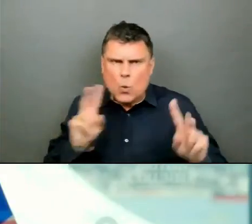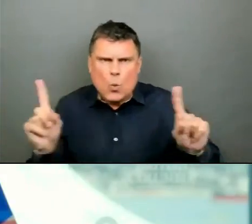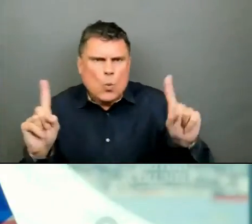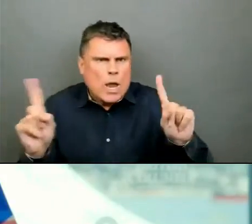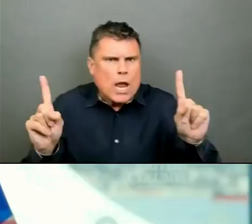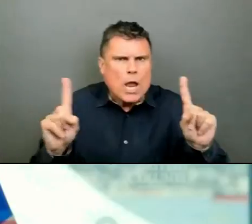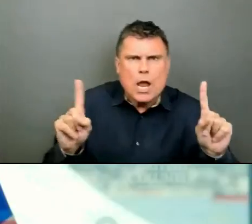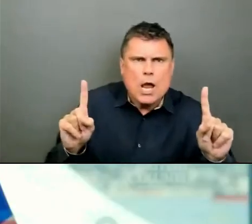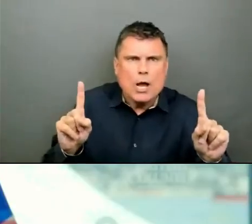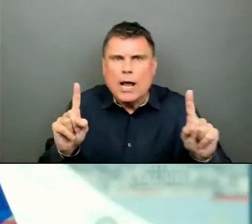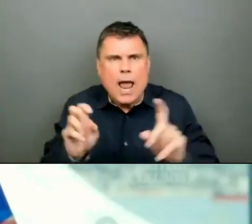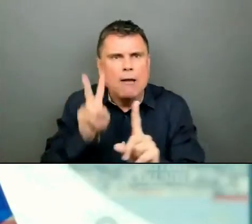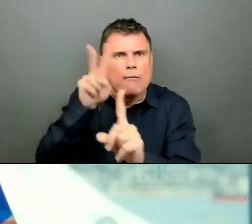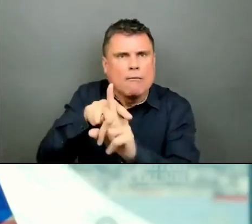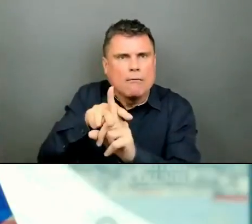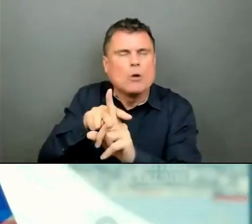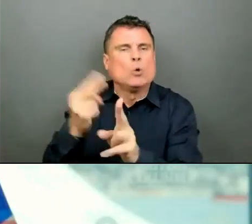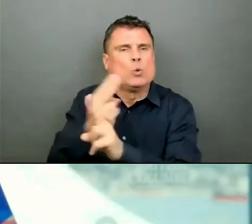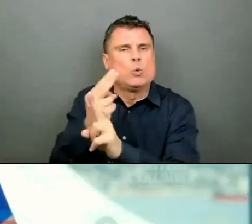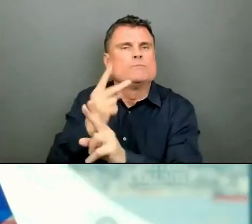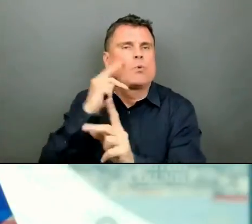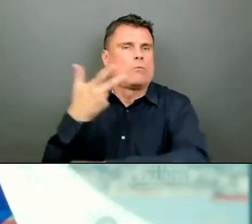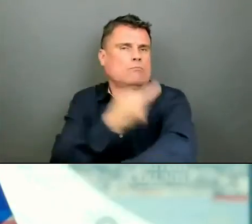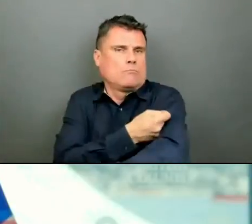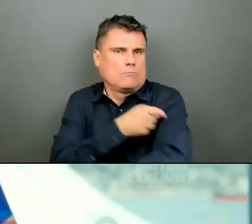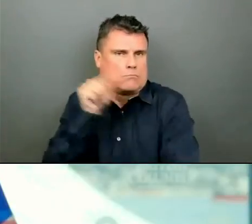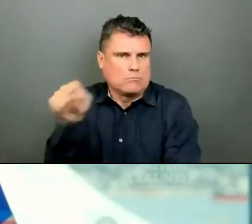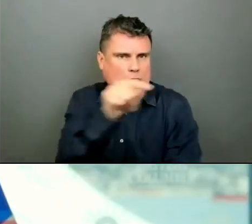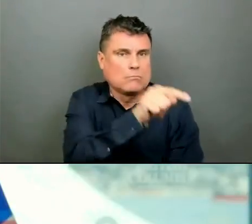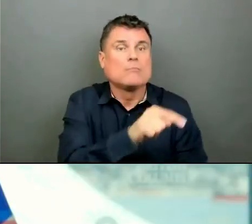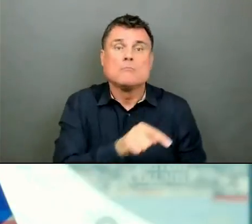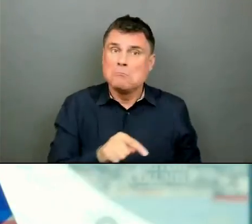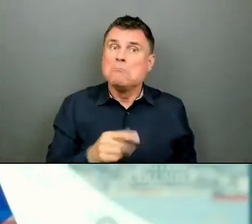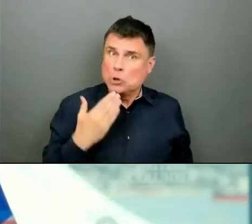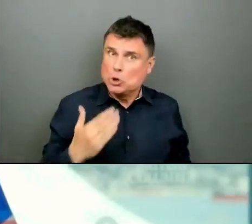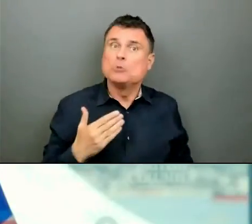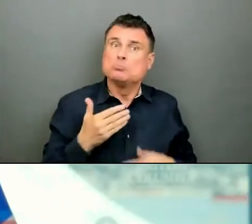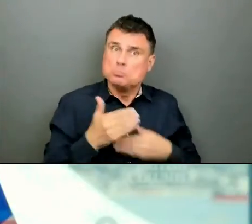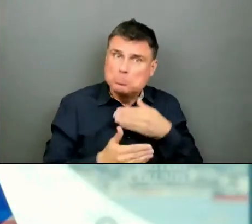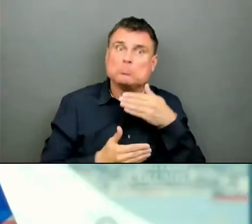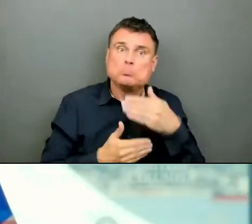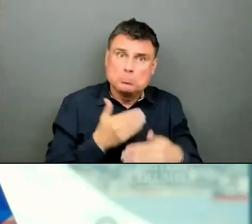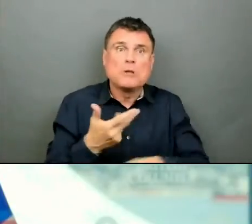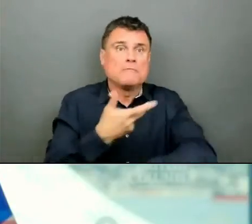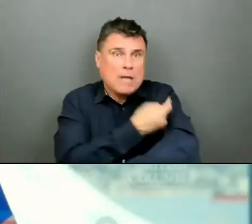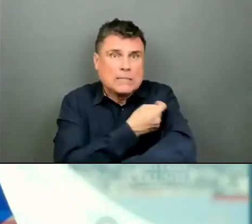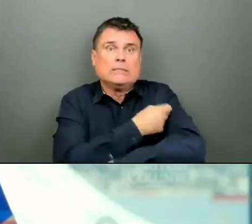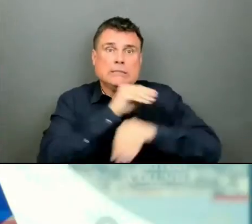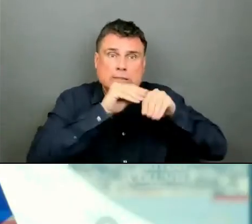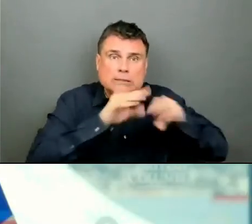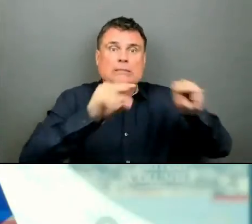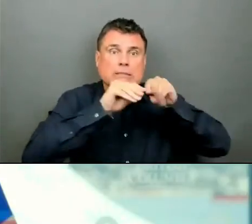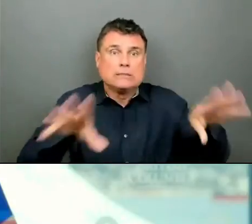We're making excellent progress with the supply provided. 44 percent, approaching half of the population